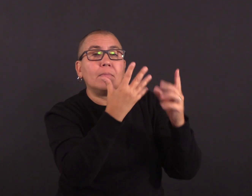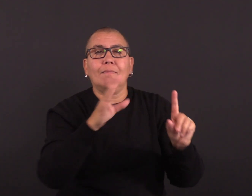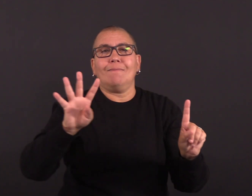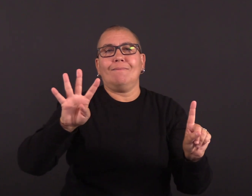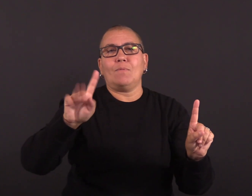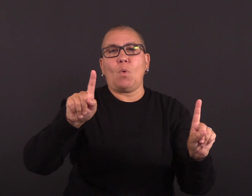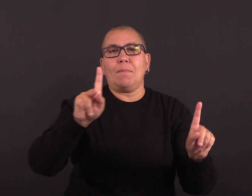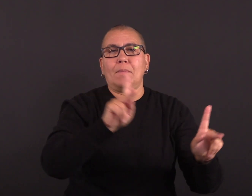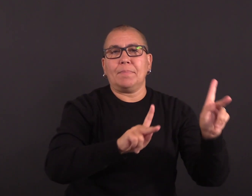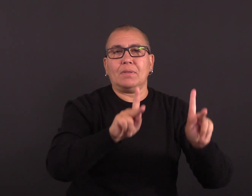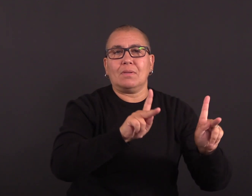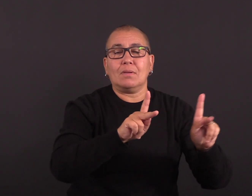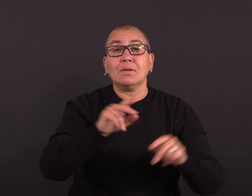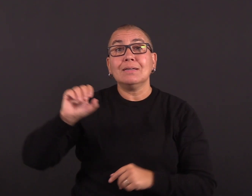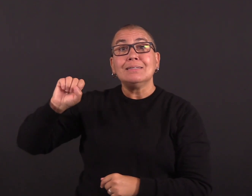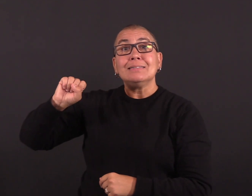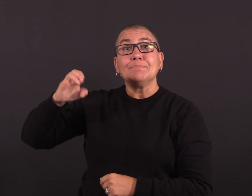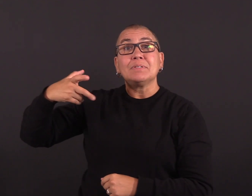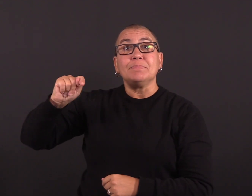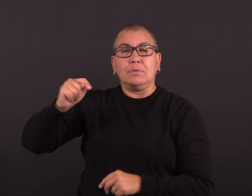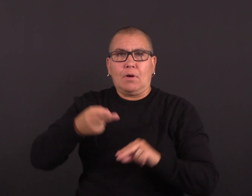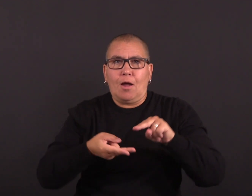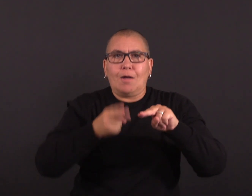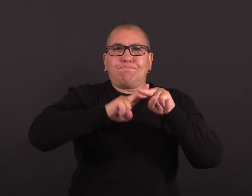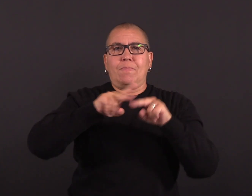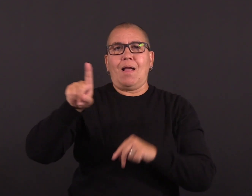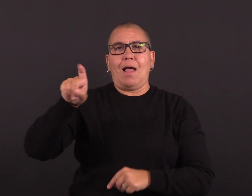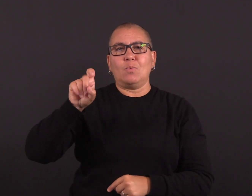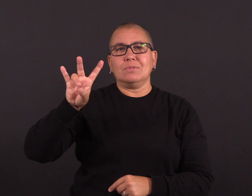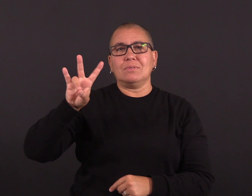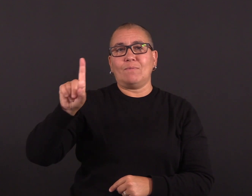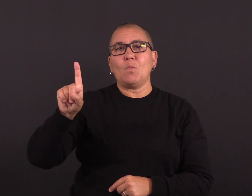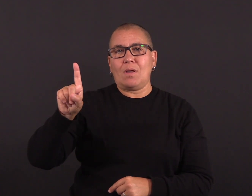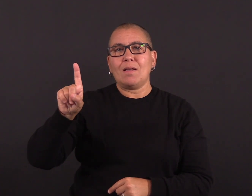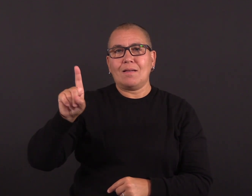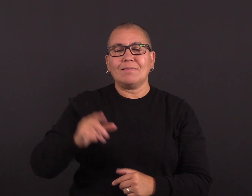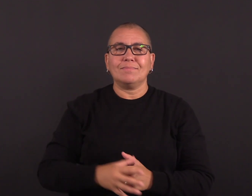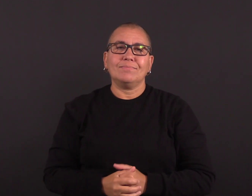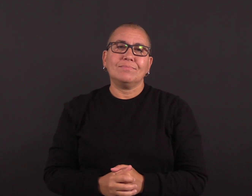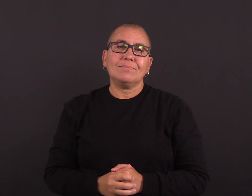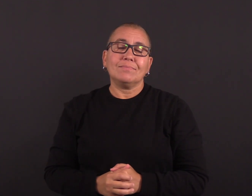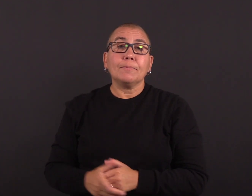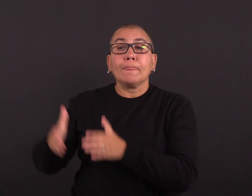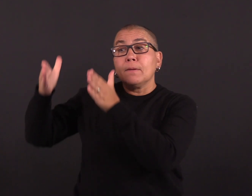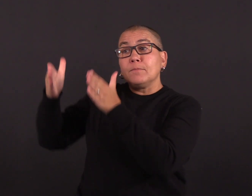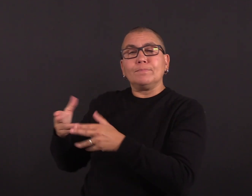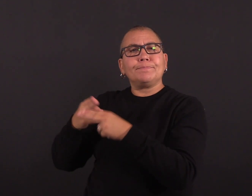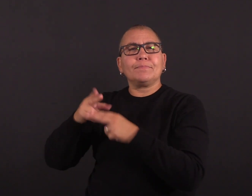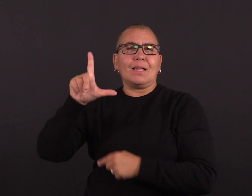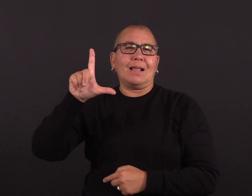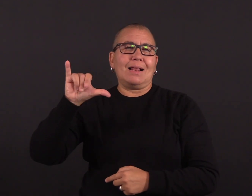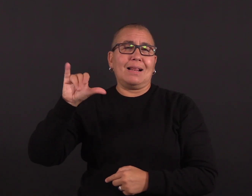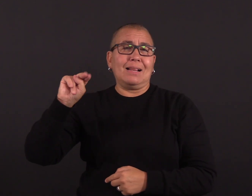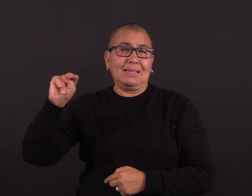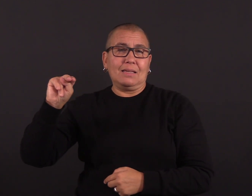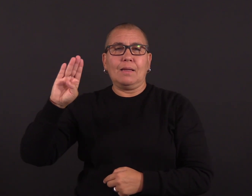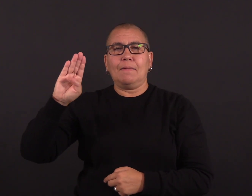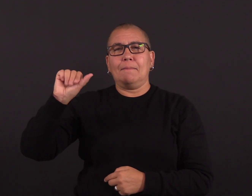people and a lot of death," said Lynn Bahta, a state health immunization consultant who